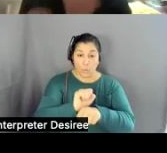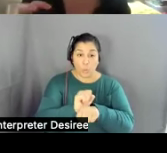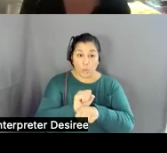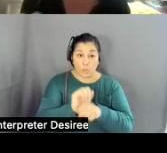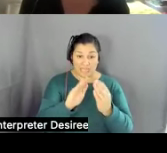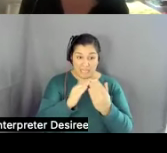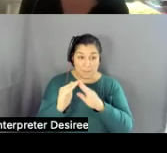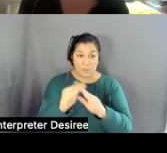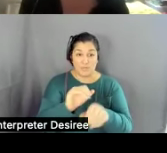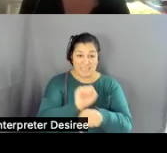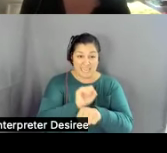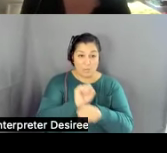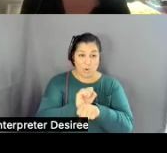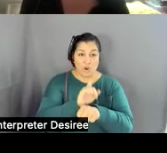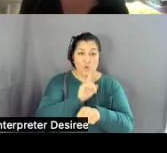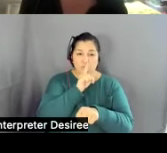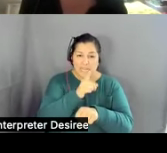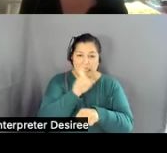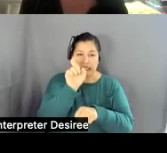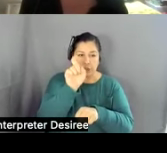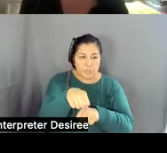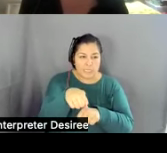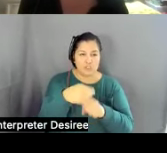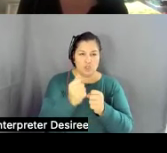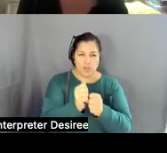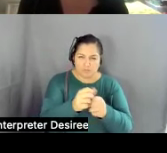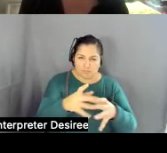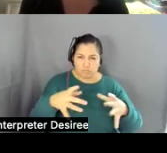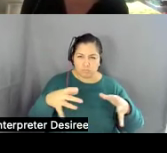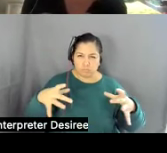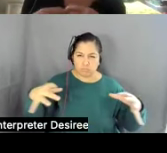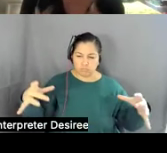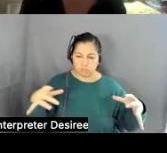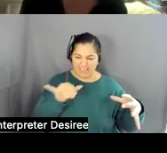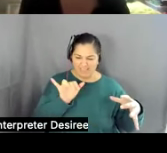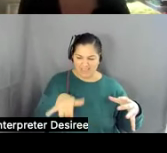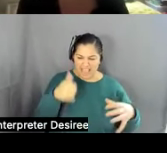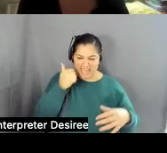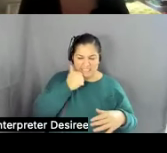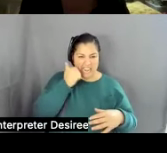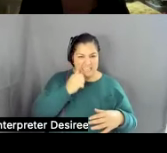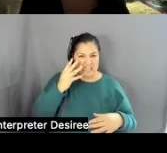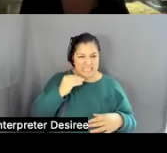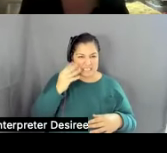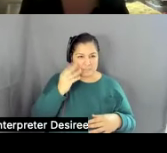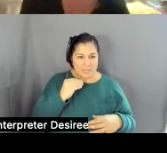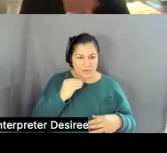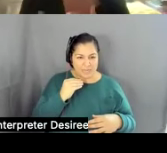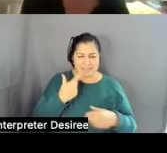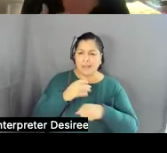to expand on that daily experience. So expand on our coffee conversations, expand